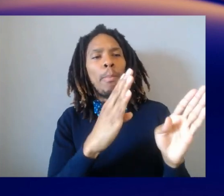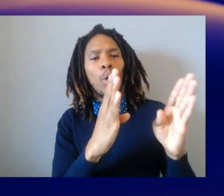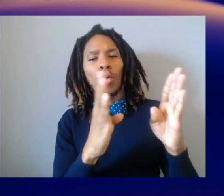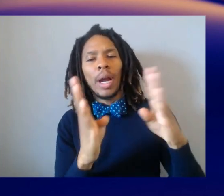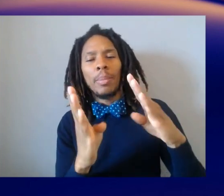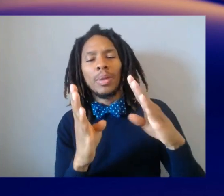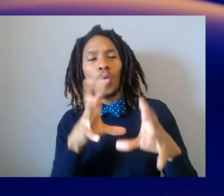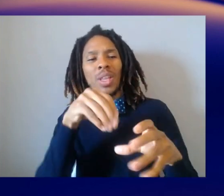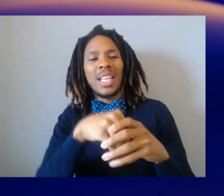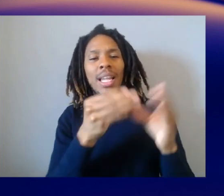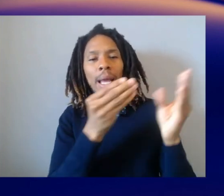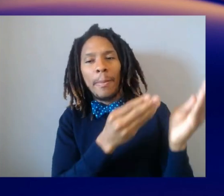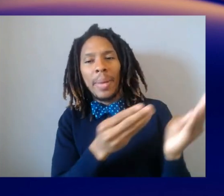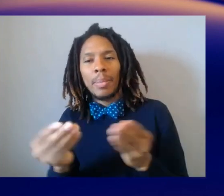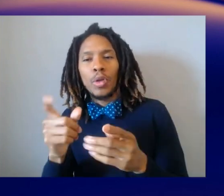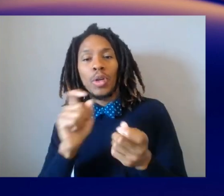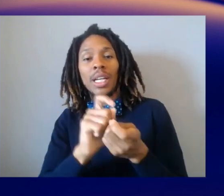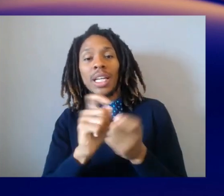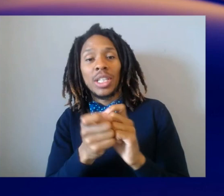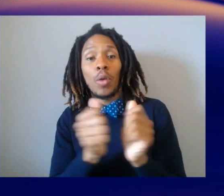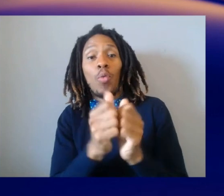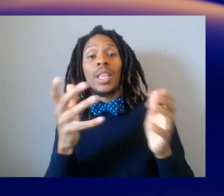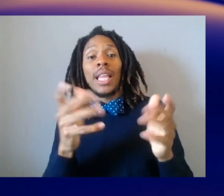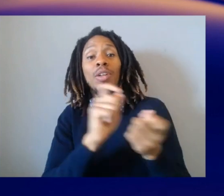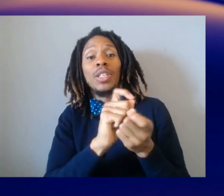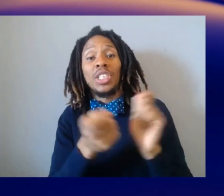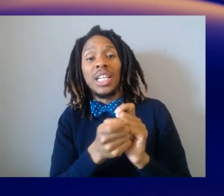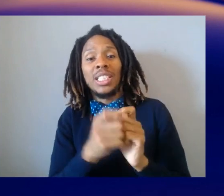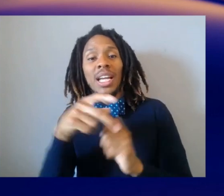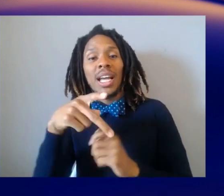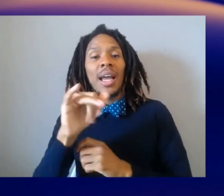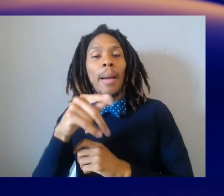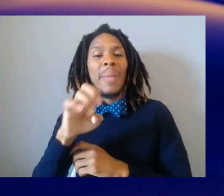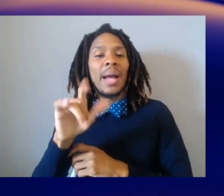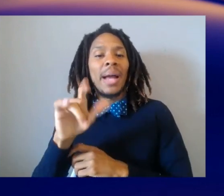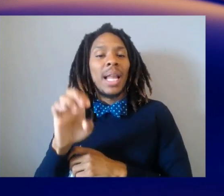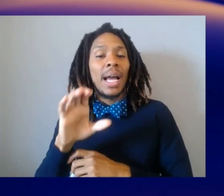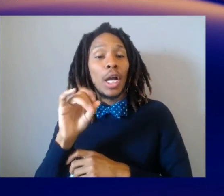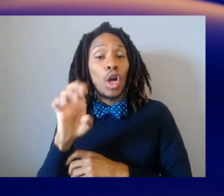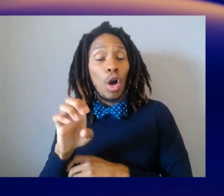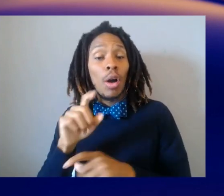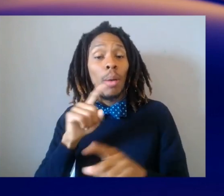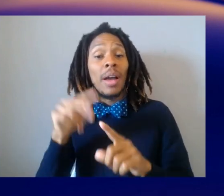So that way you can change it without changing your pipeline code necessarily. But if we go to look at our pipeline code